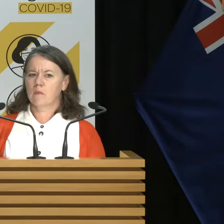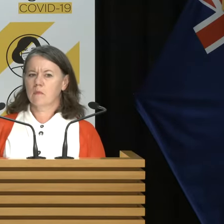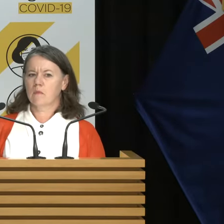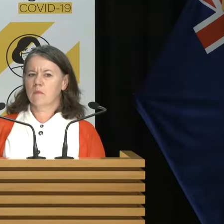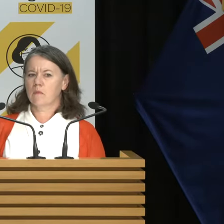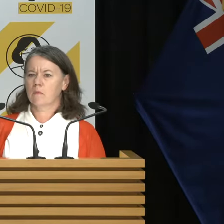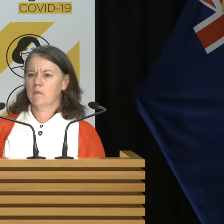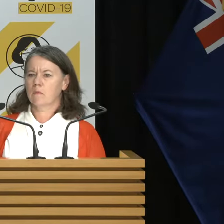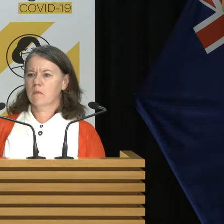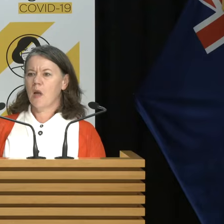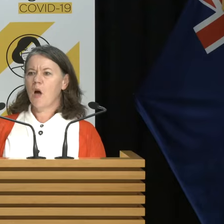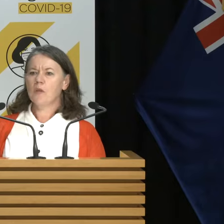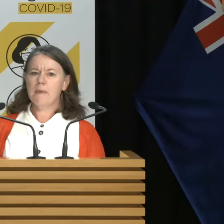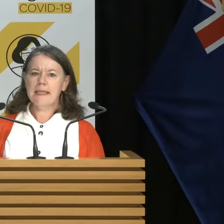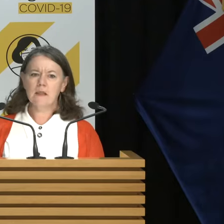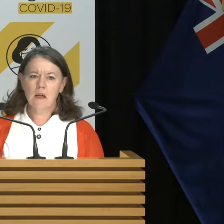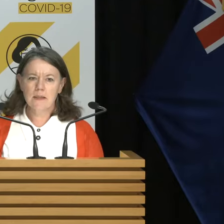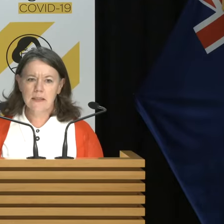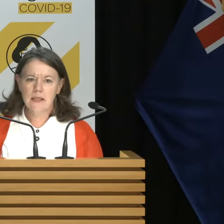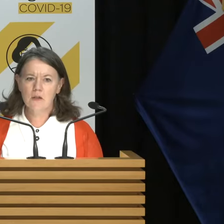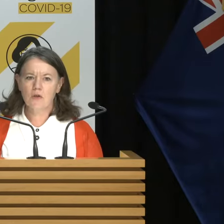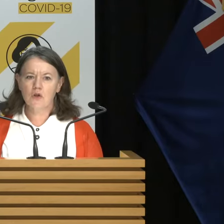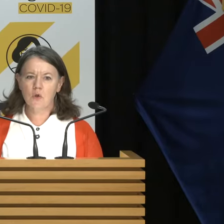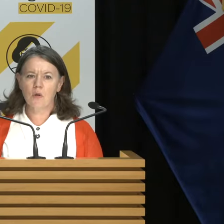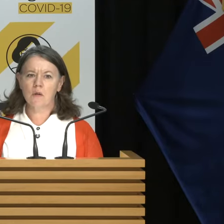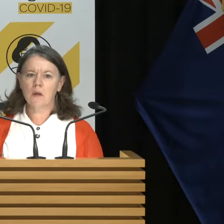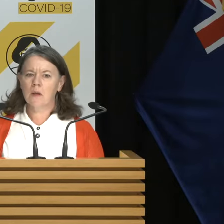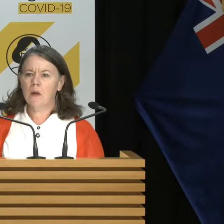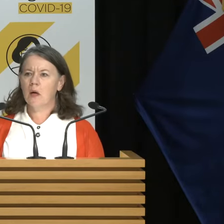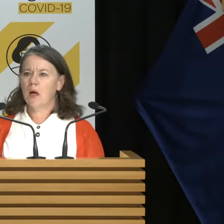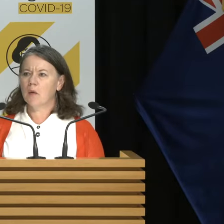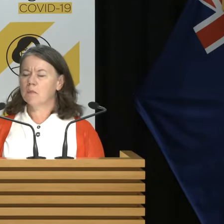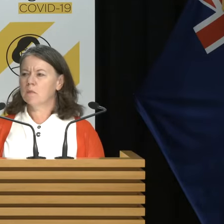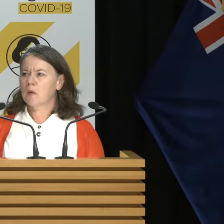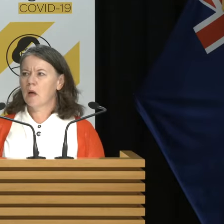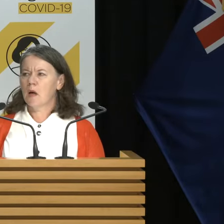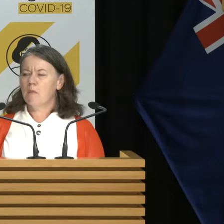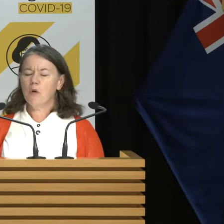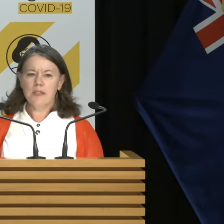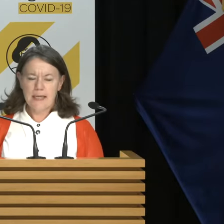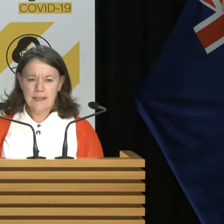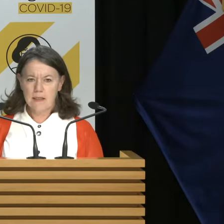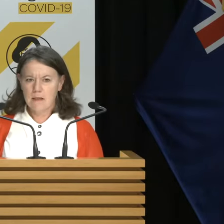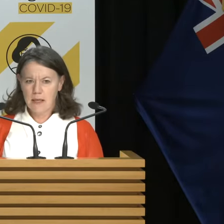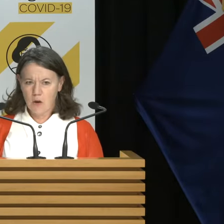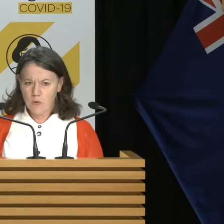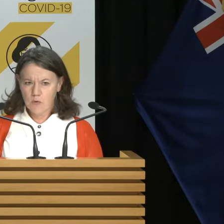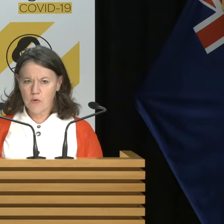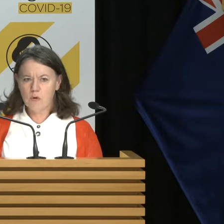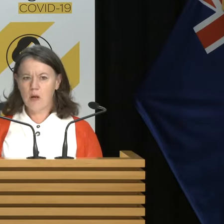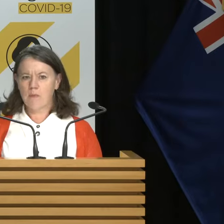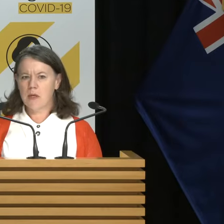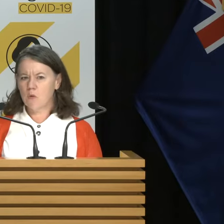the doctors in that situation. When there is so much at